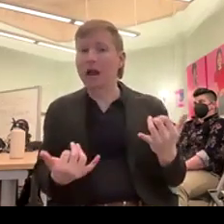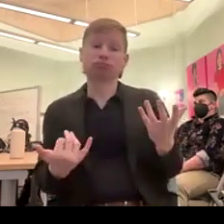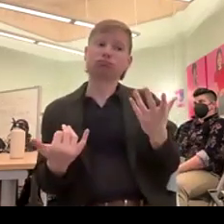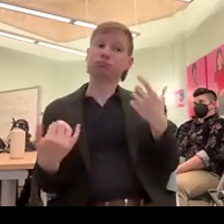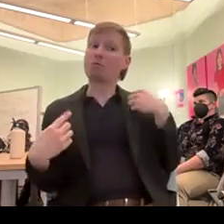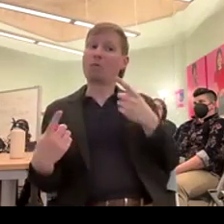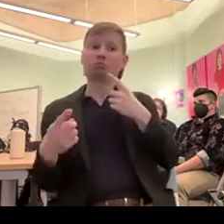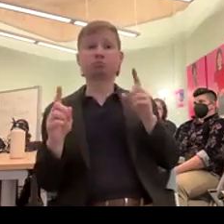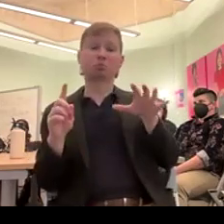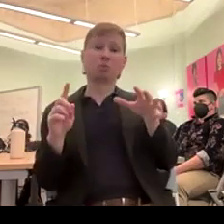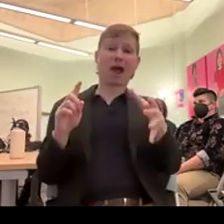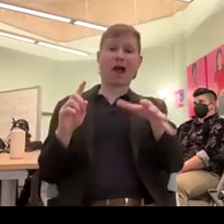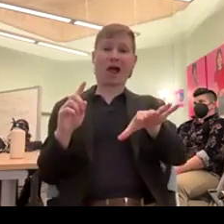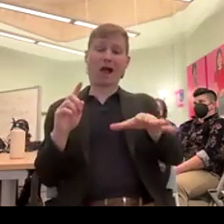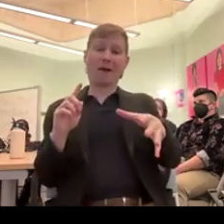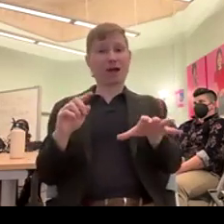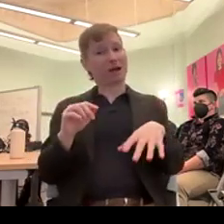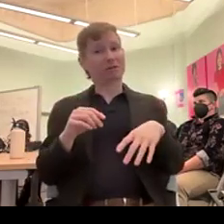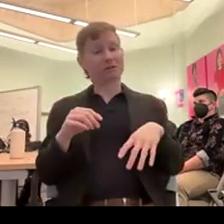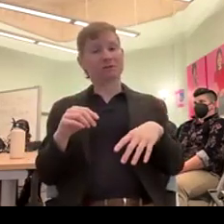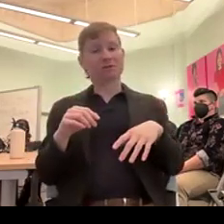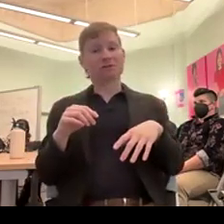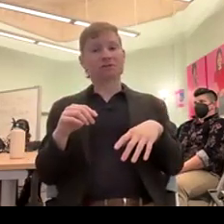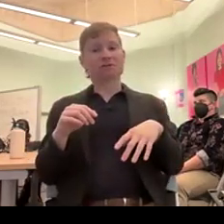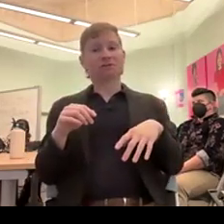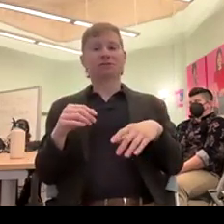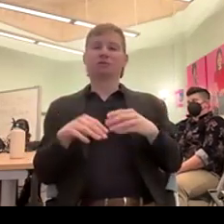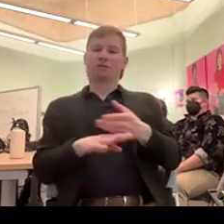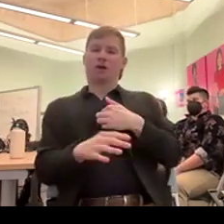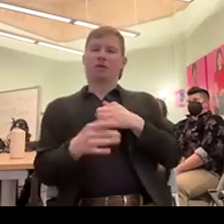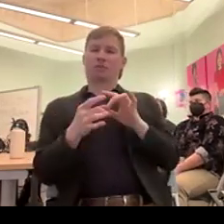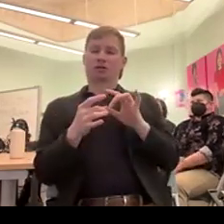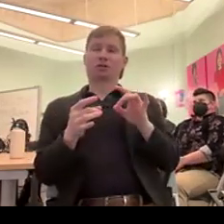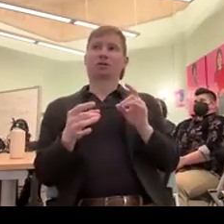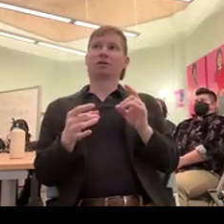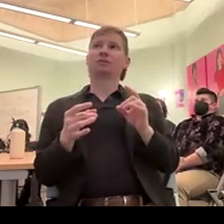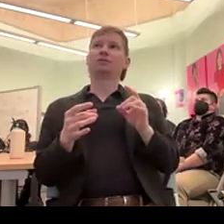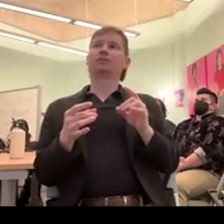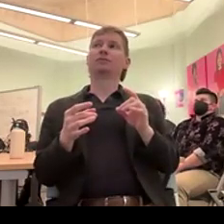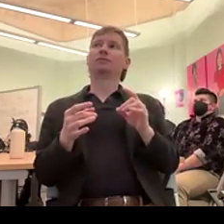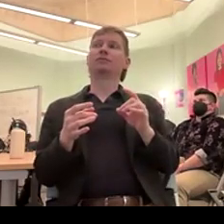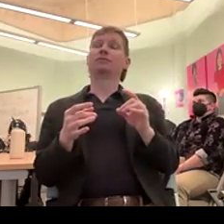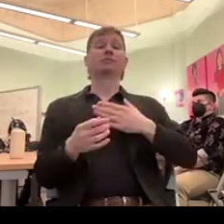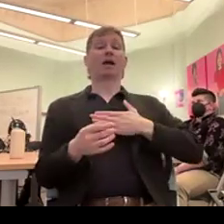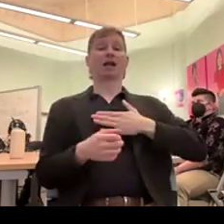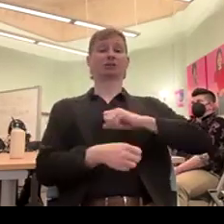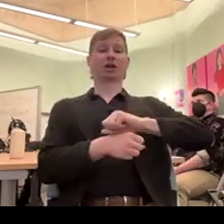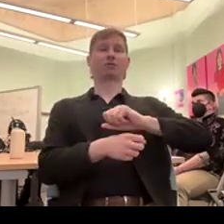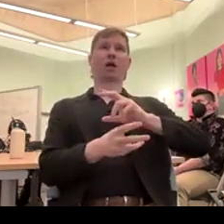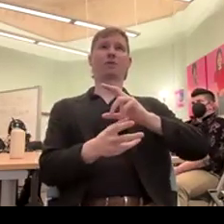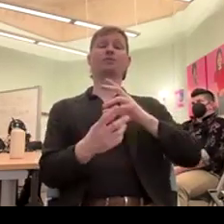out now?," it's worked out and somewhat worked out for me. As I mentioned earlier,